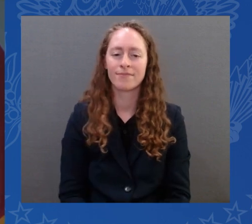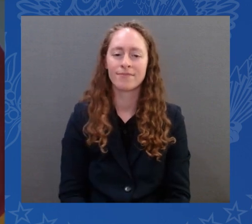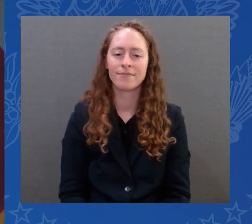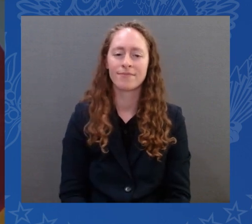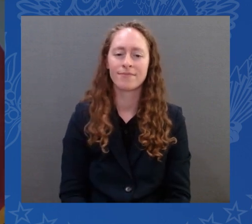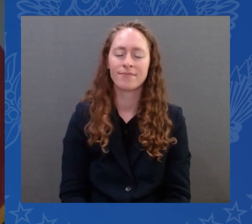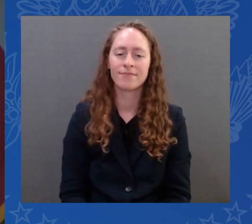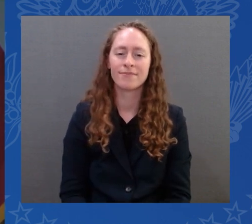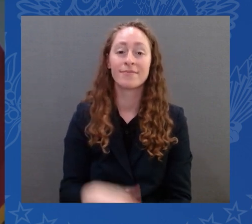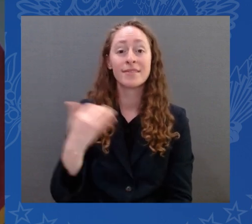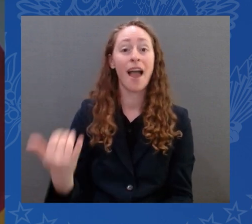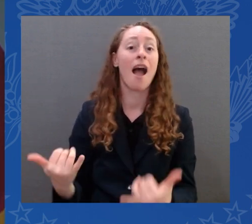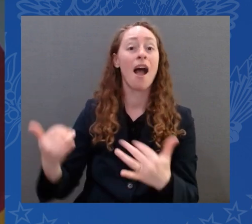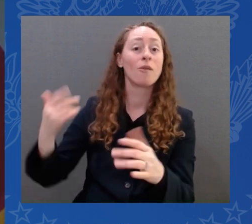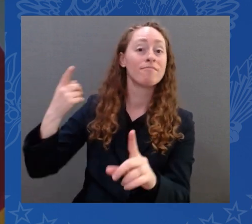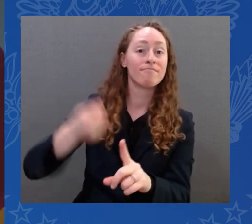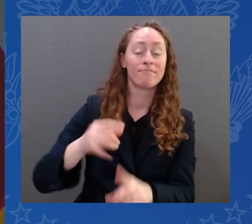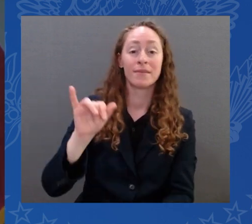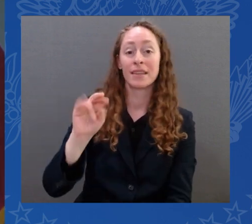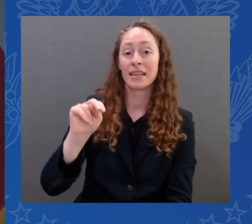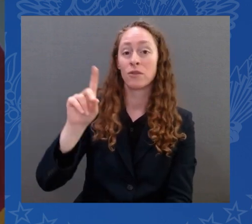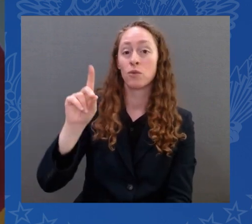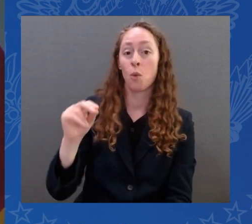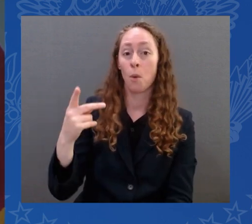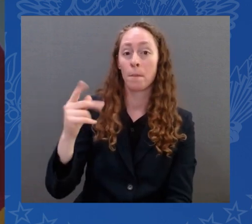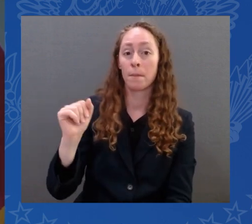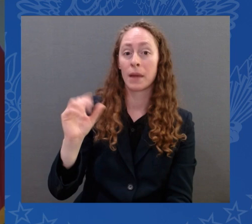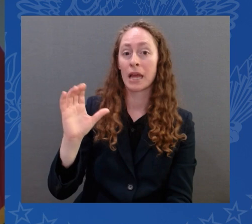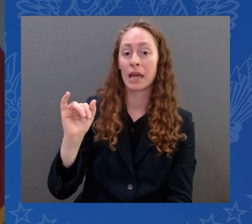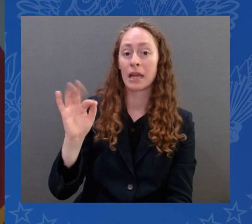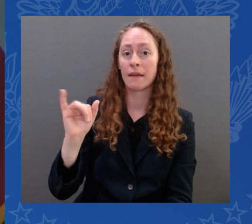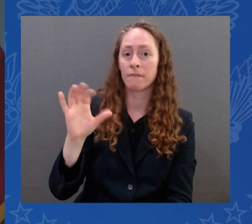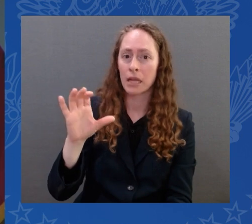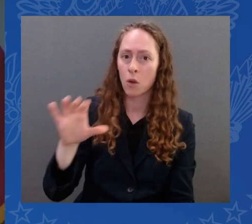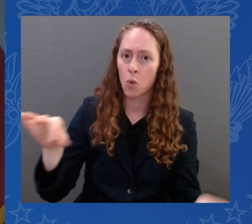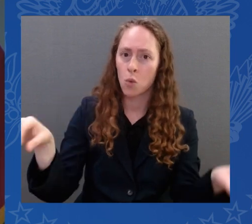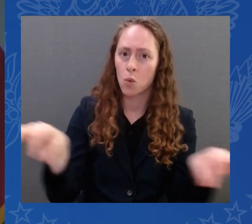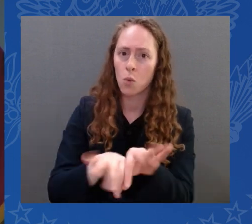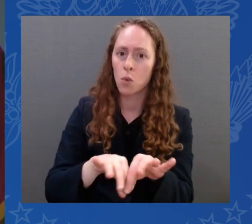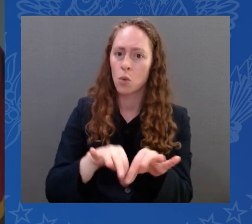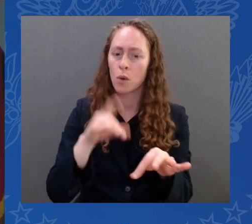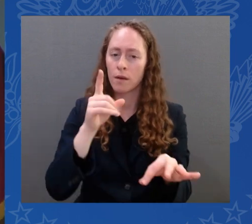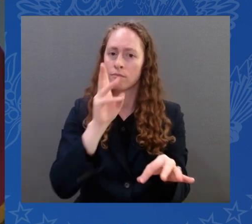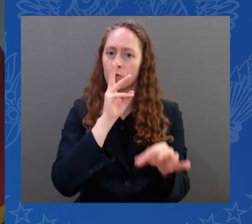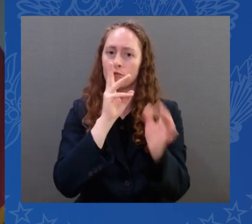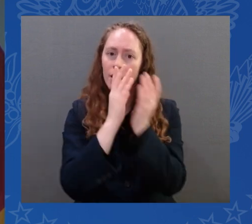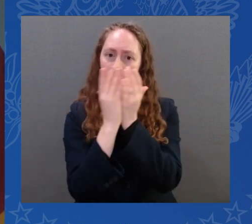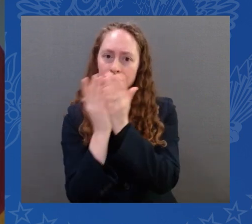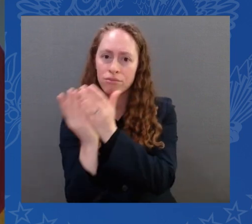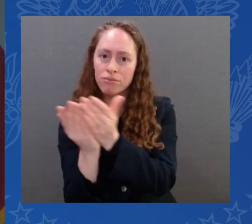to natural or humanitarian disasters, showing people throughout the region the unmatched ability of the United States to be a force for good.